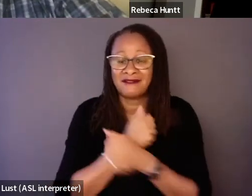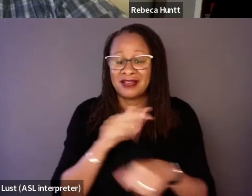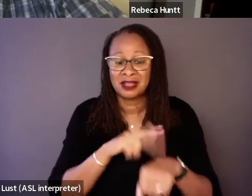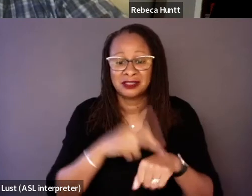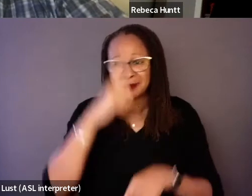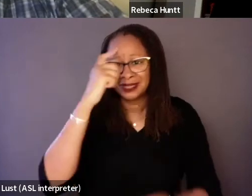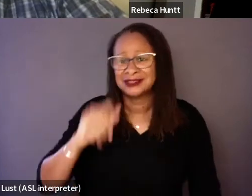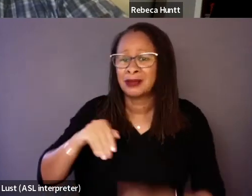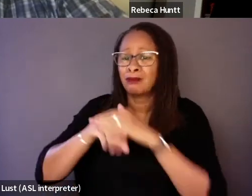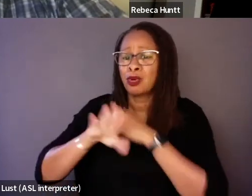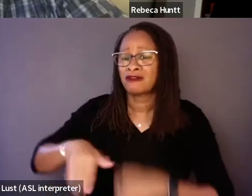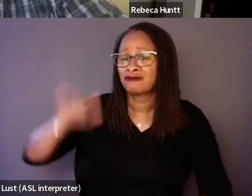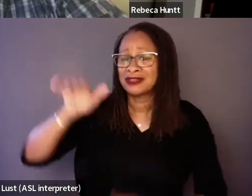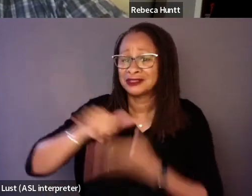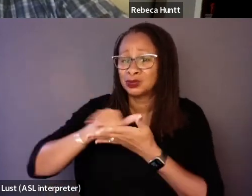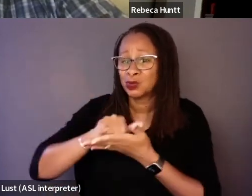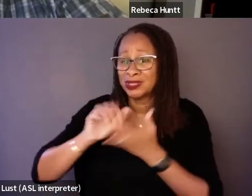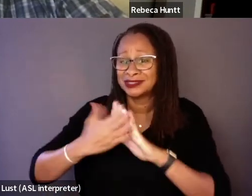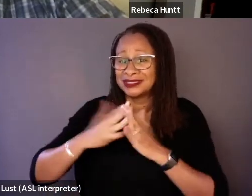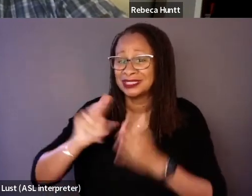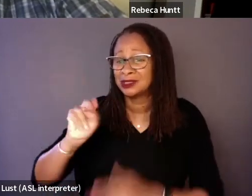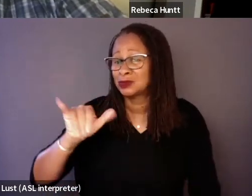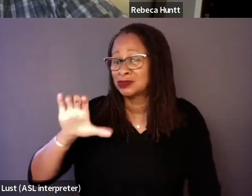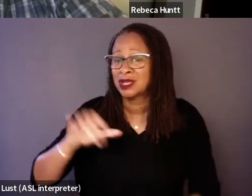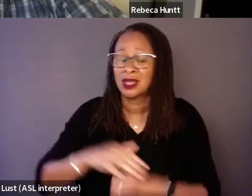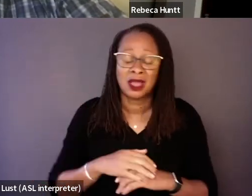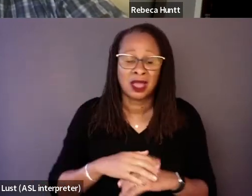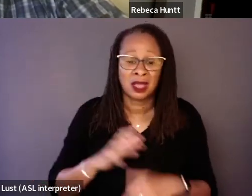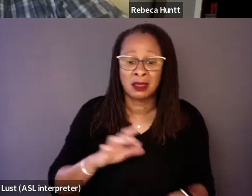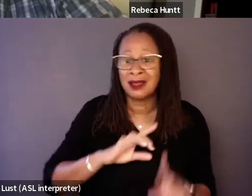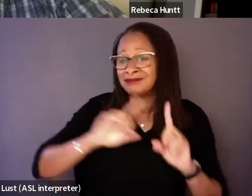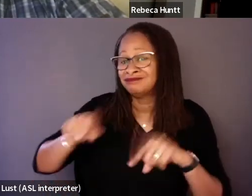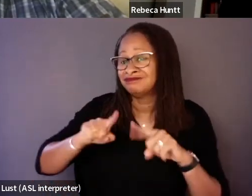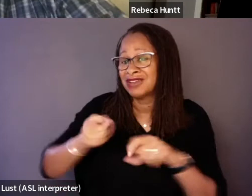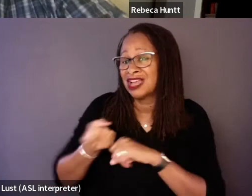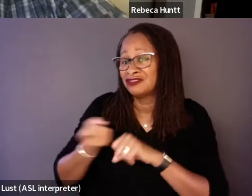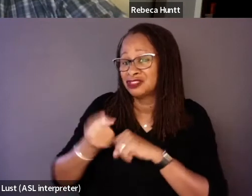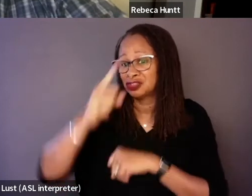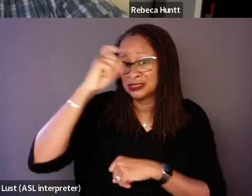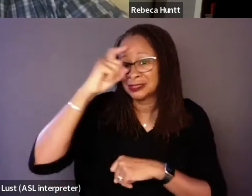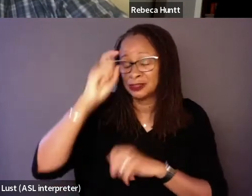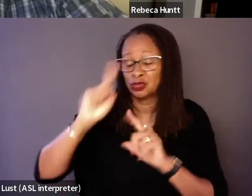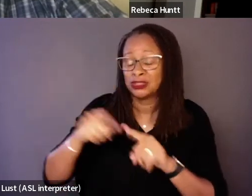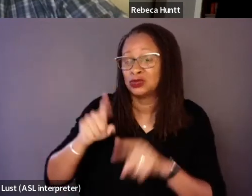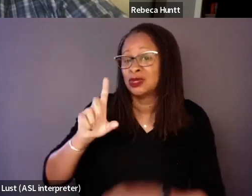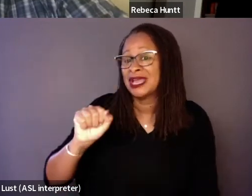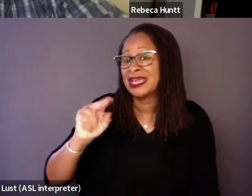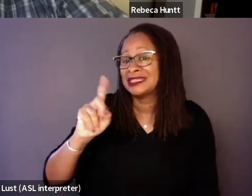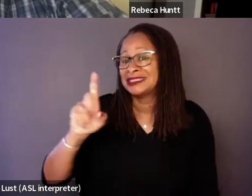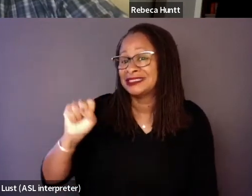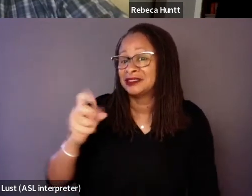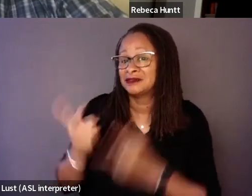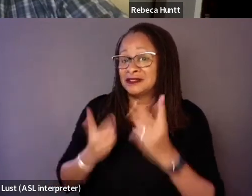I grew up going -- I grew up in the Andes, going to the Andes every summer visiting my grandmother